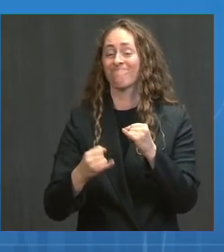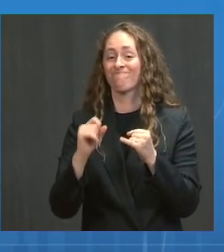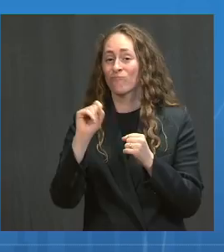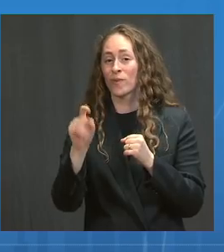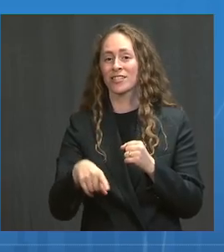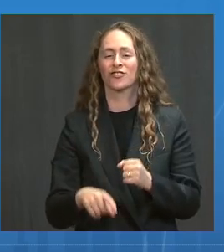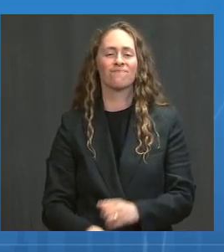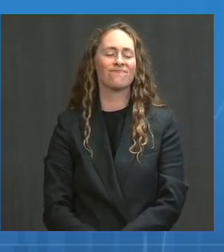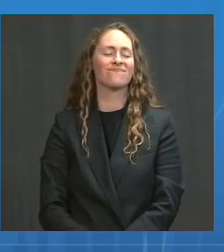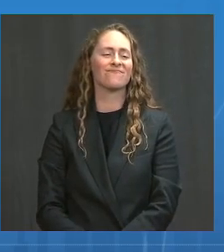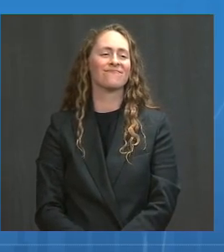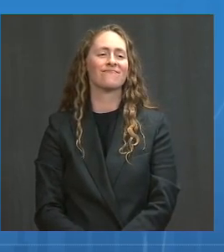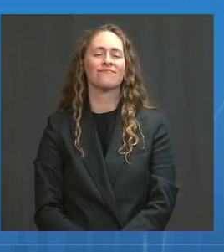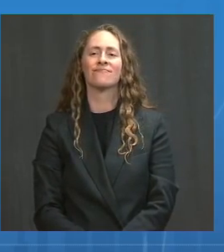Let's go to Andrea Shalal at Reuters.